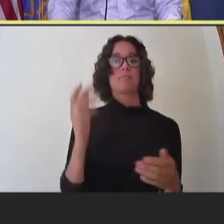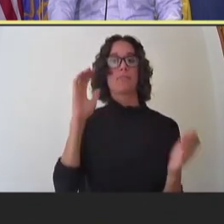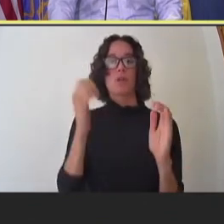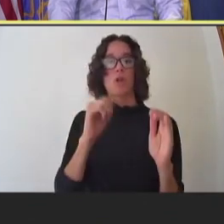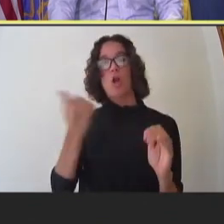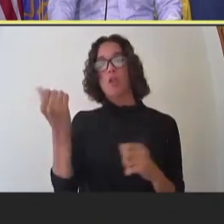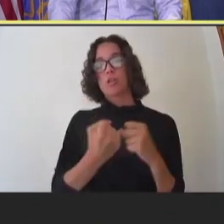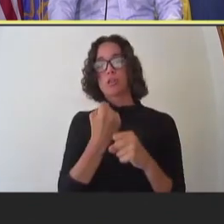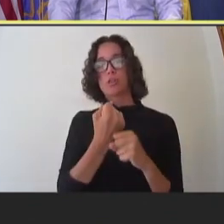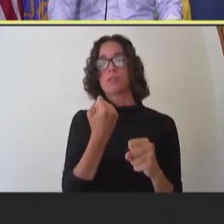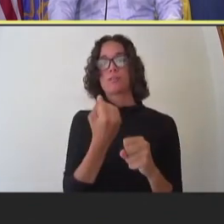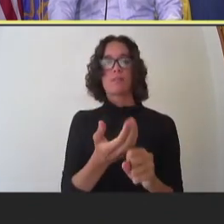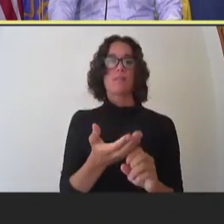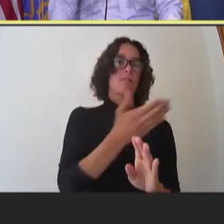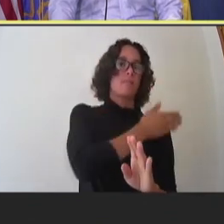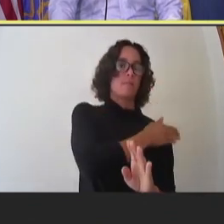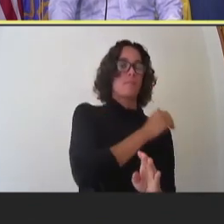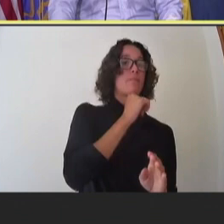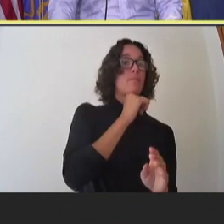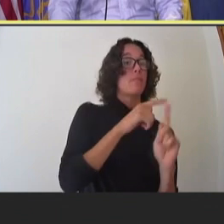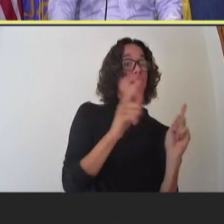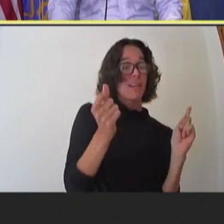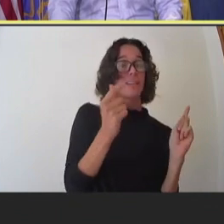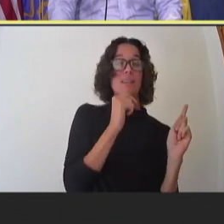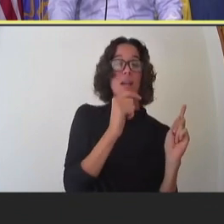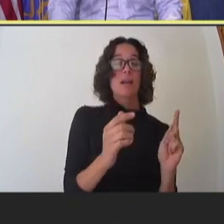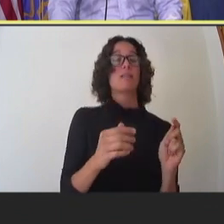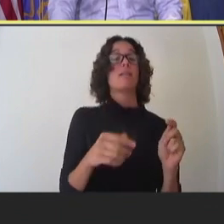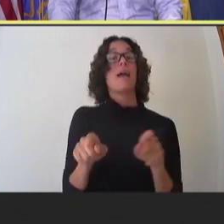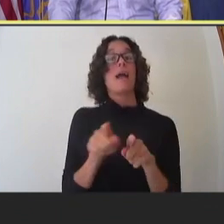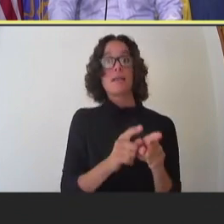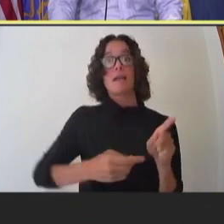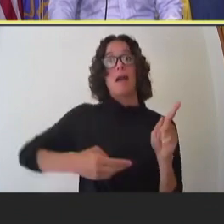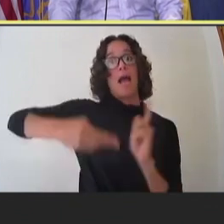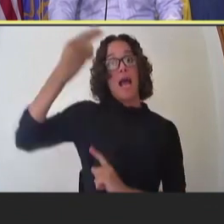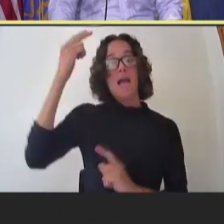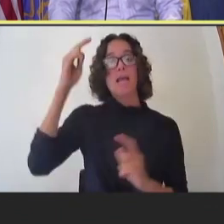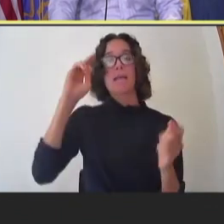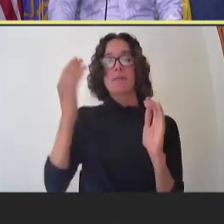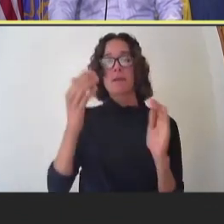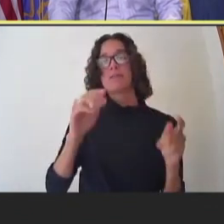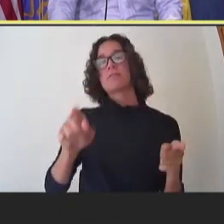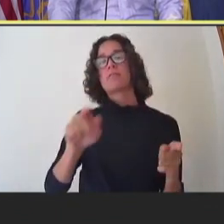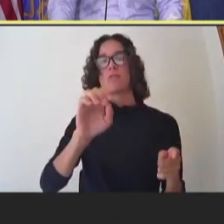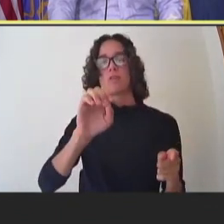but not as high as what we had witnessed during the Omicron wave of the pandemic.